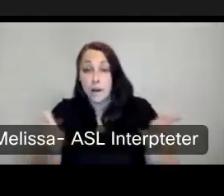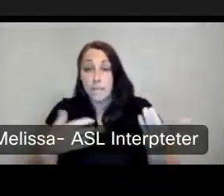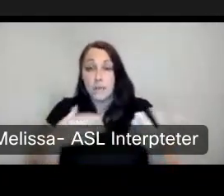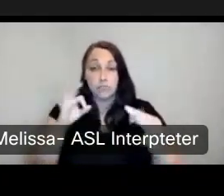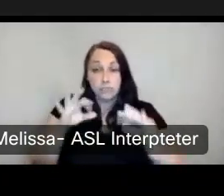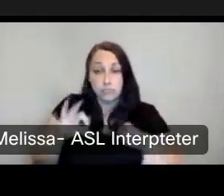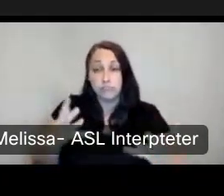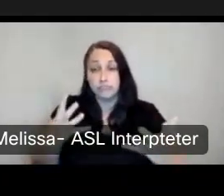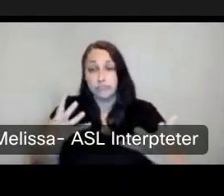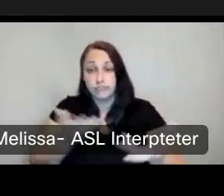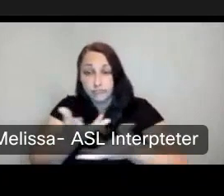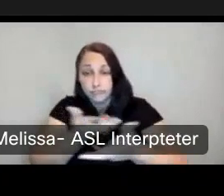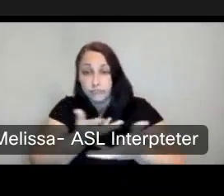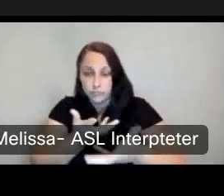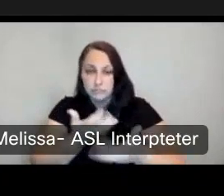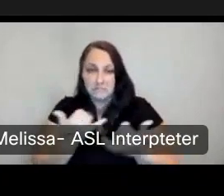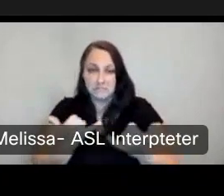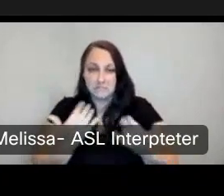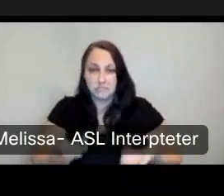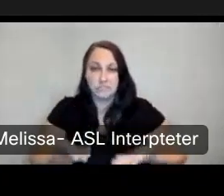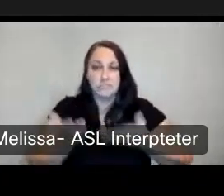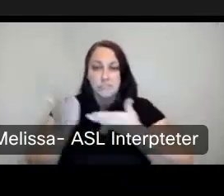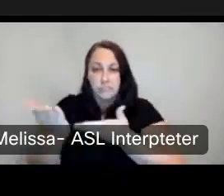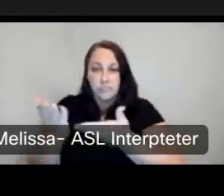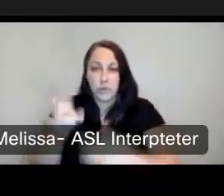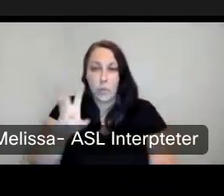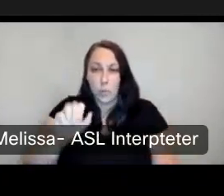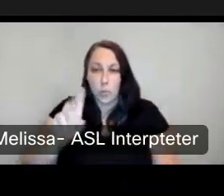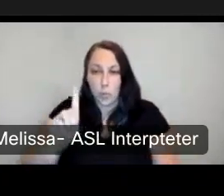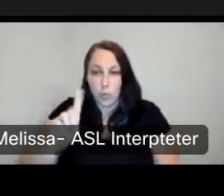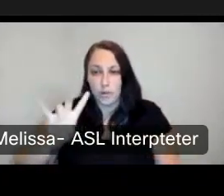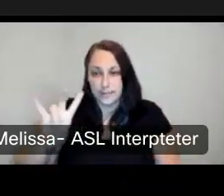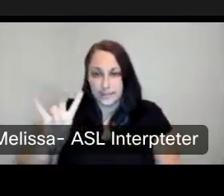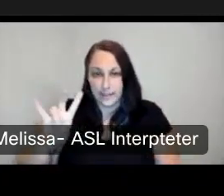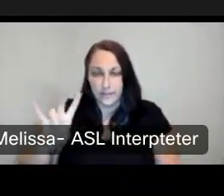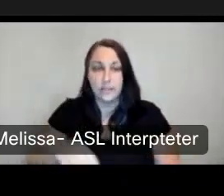we're presenting this new route that connects the Deanwood metro station to Union Station in